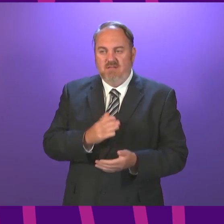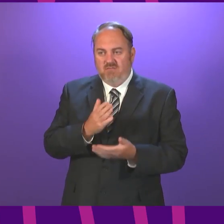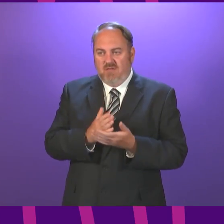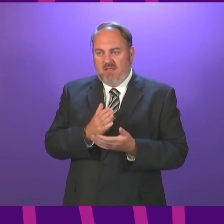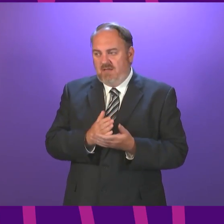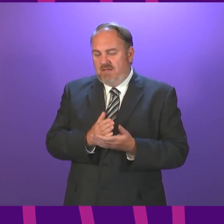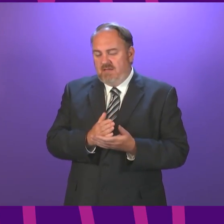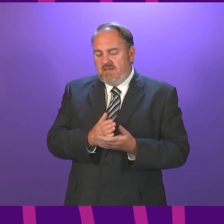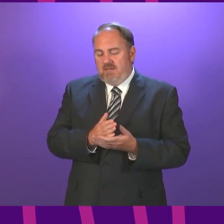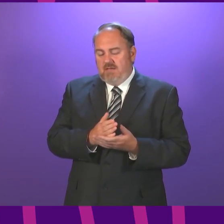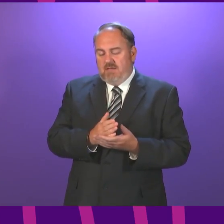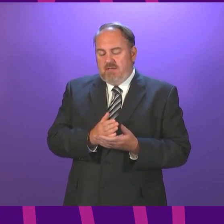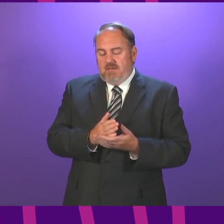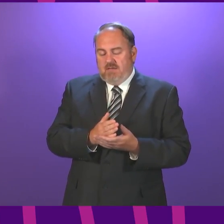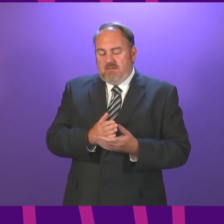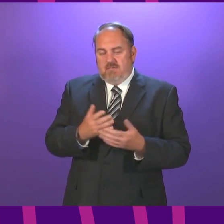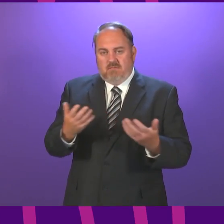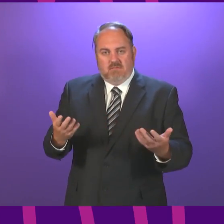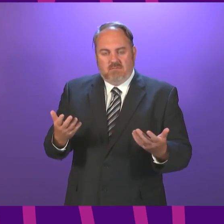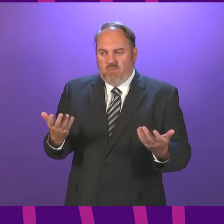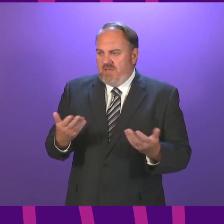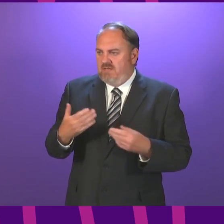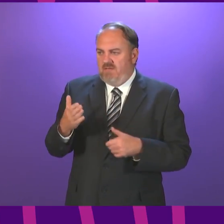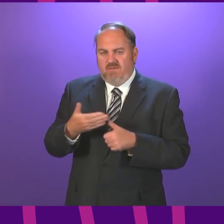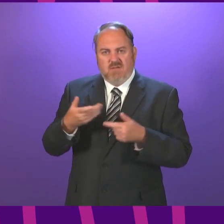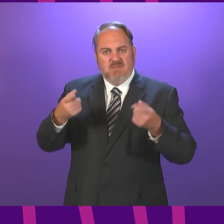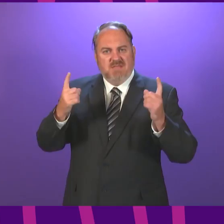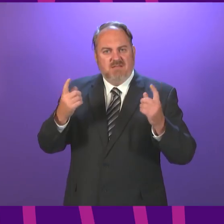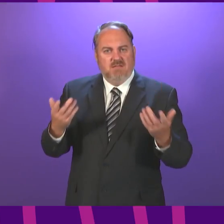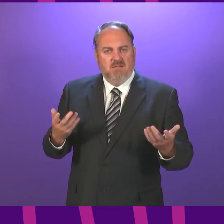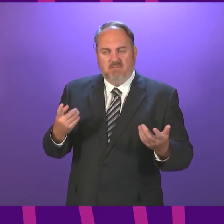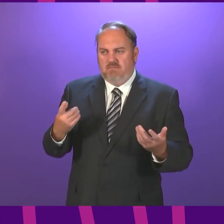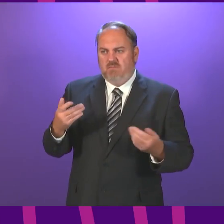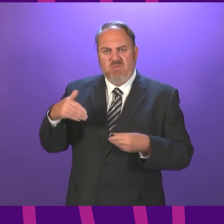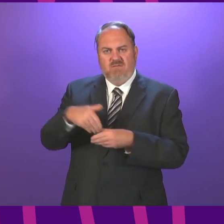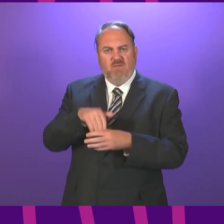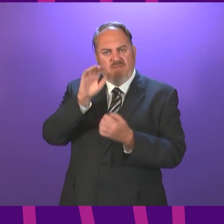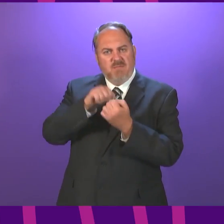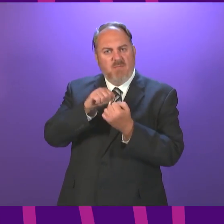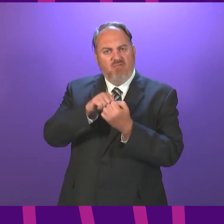Where is the First Minister? She was not at the memorial in Glasgow on Friday and she